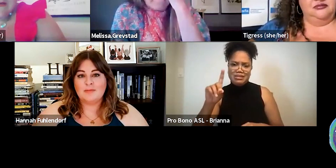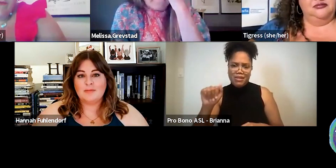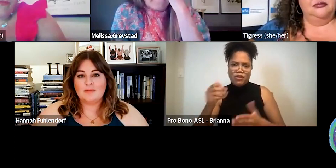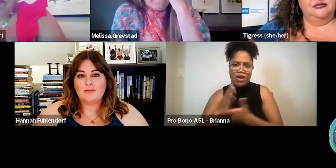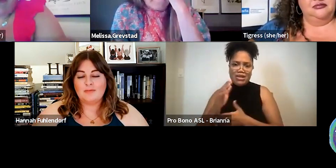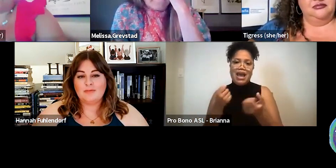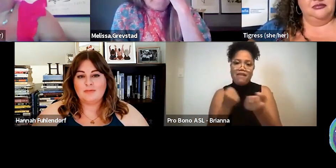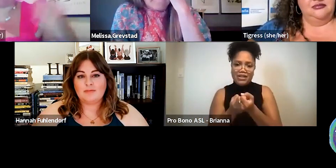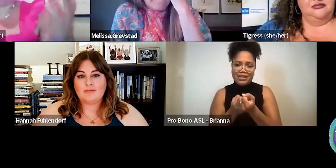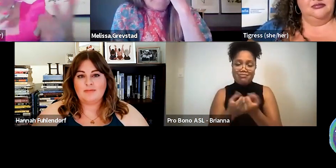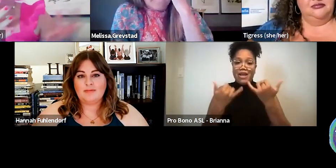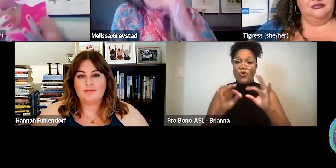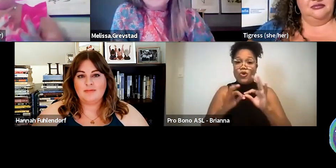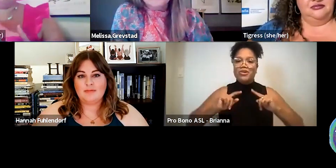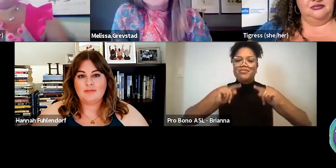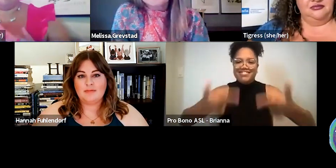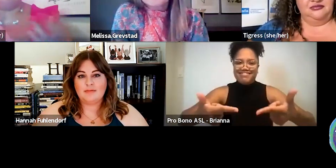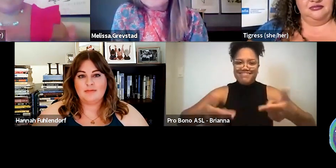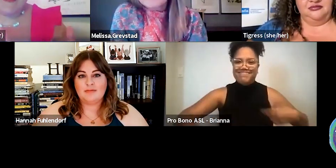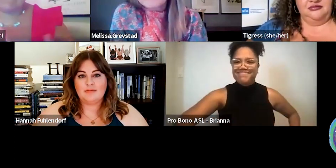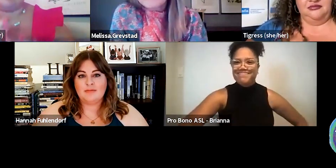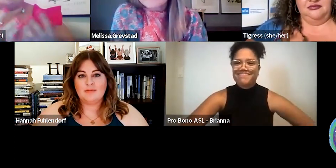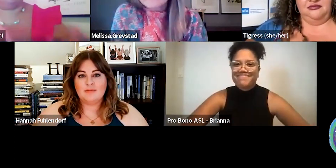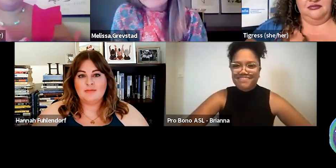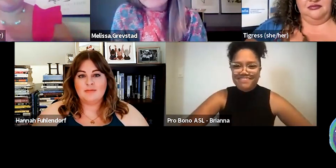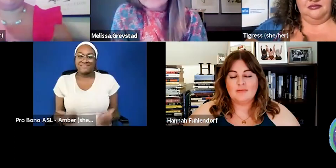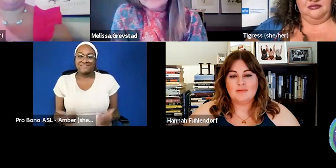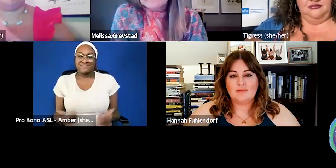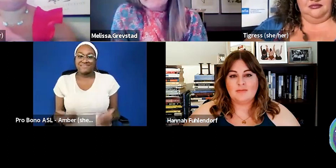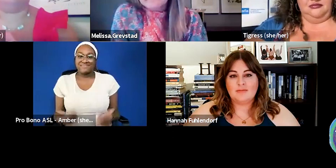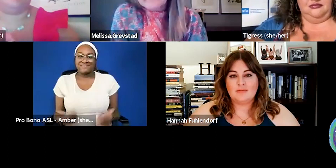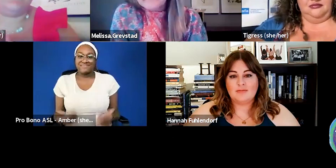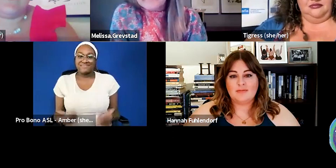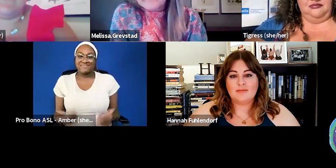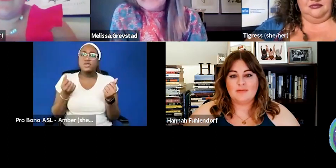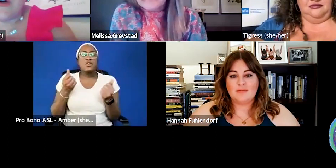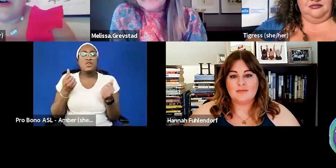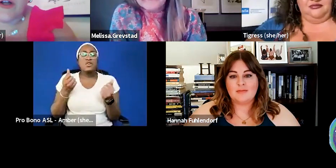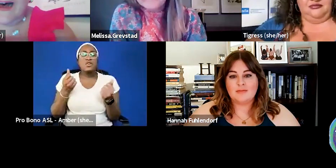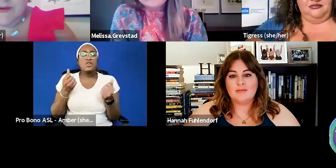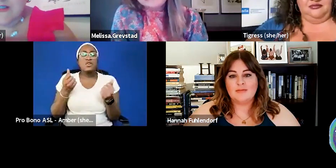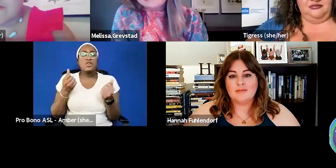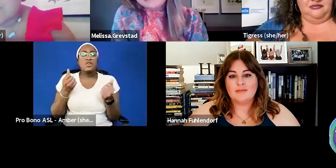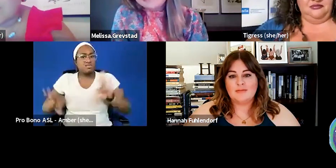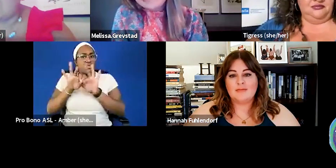of the well-being of of women and our community. It's very important to us, and this is a very critical aspect of it as well.